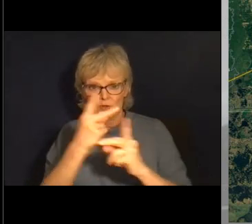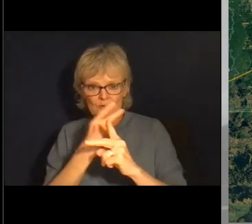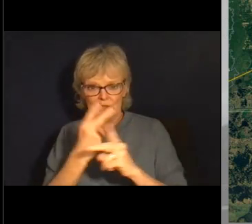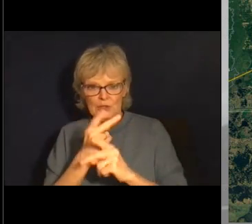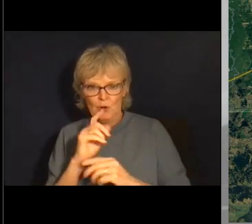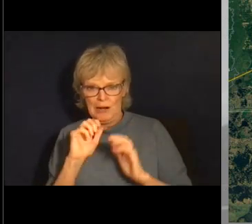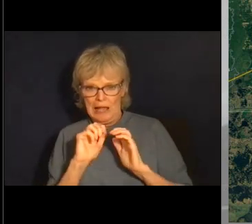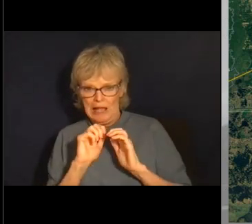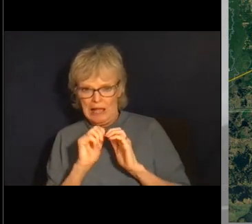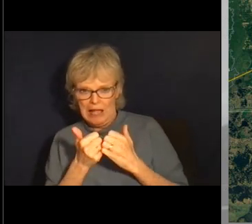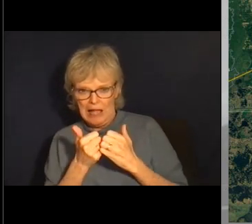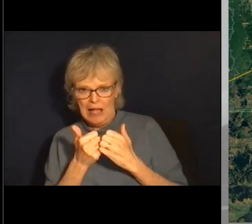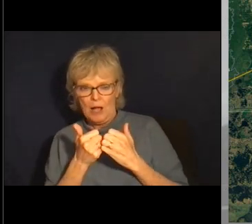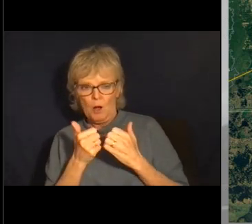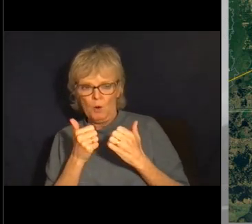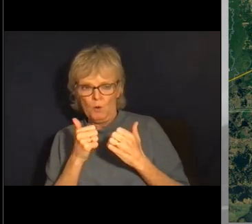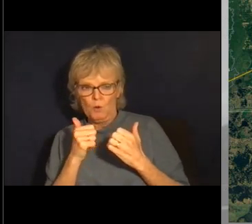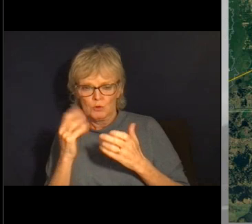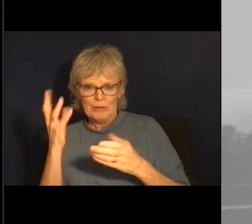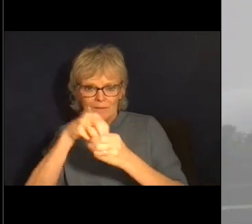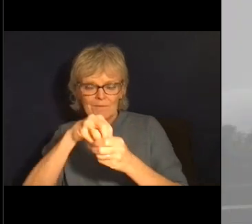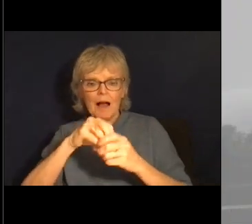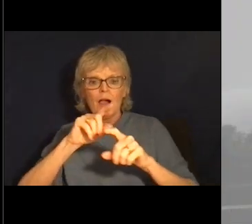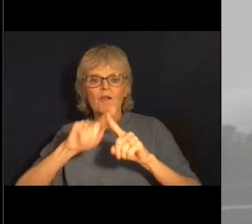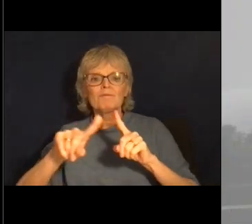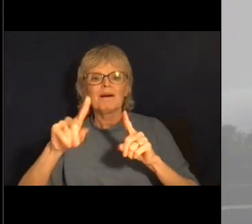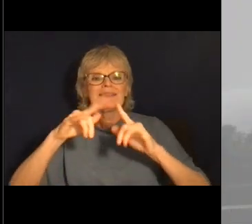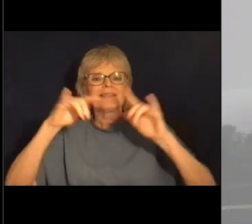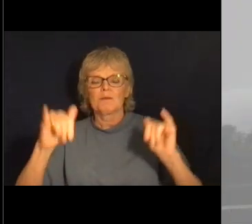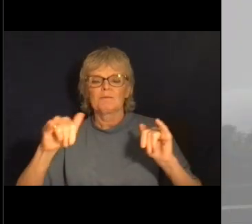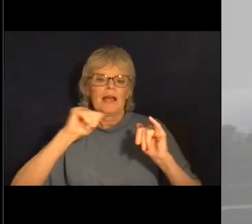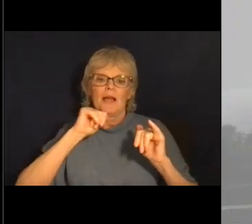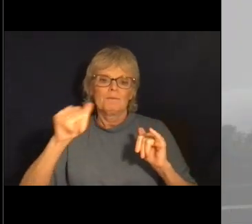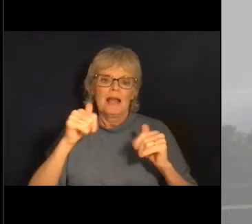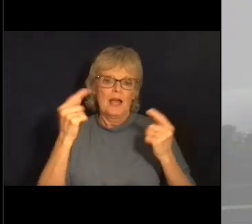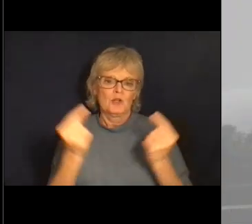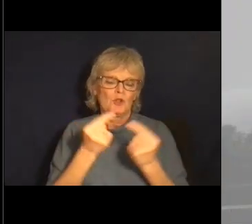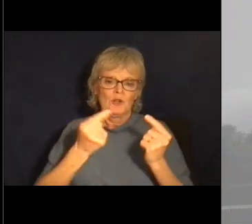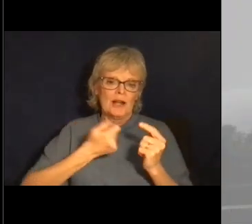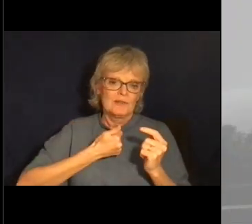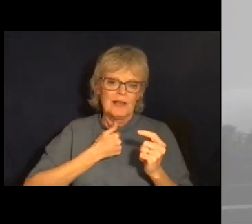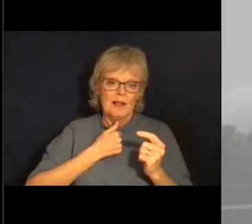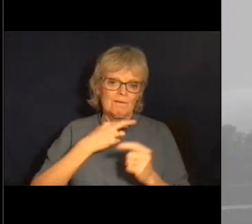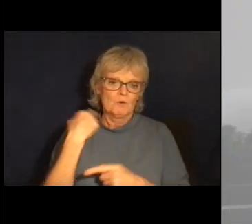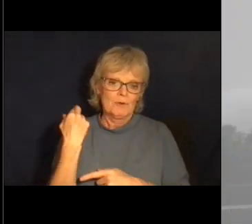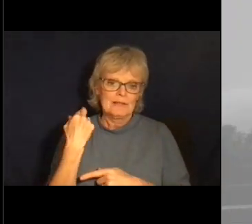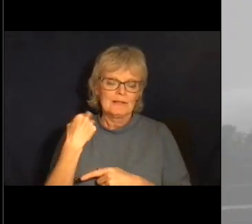without, you know, getting hurt or putting ourselves at risk. Now that's what I can do to be prepared for our hurricane work.